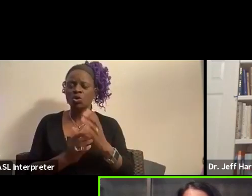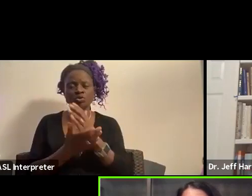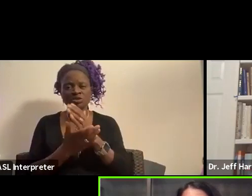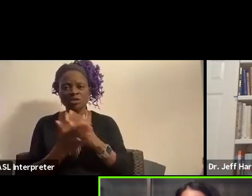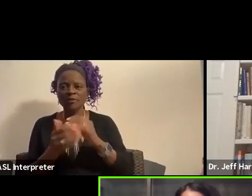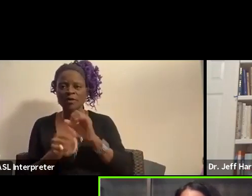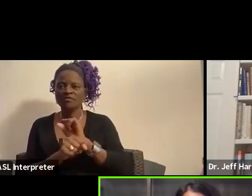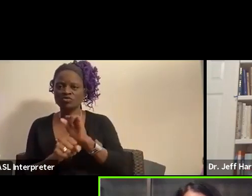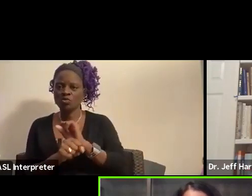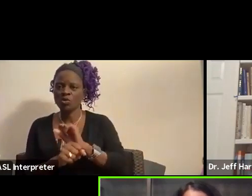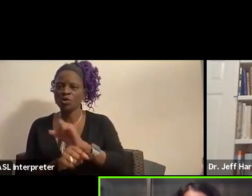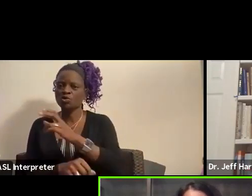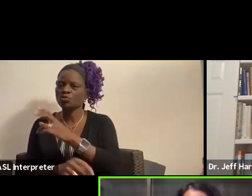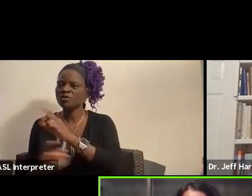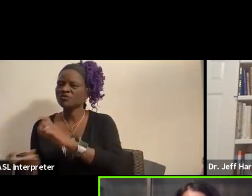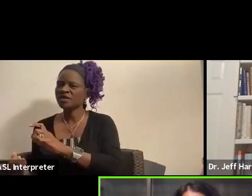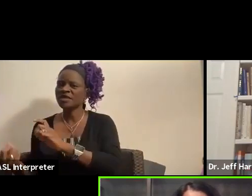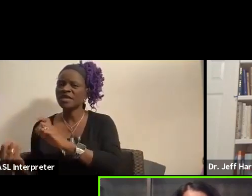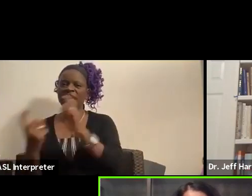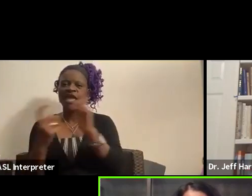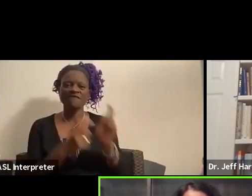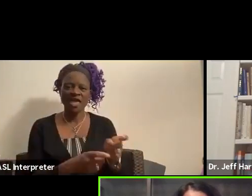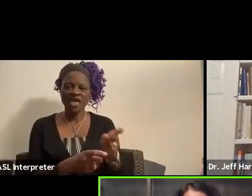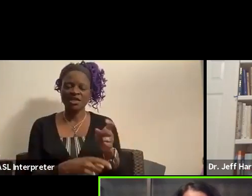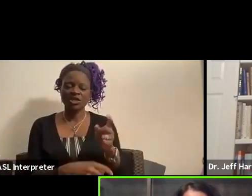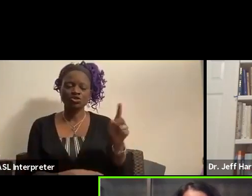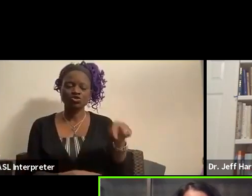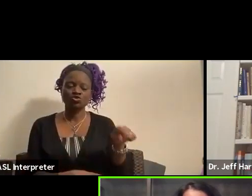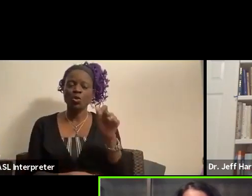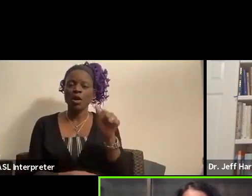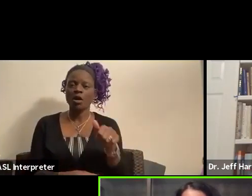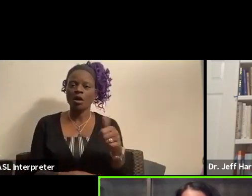and they've been very happy to step up to the plate and do that for us.